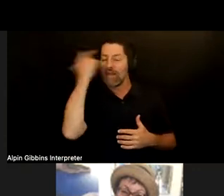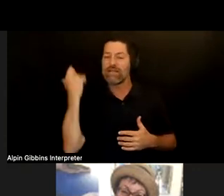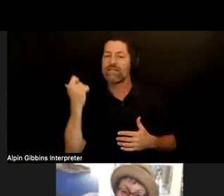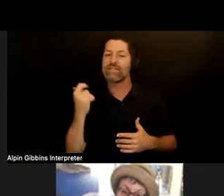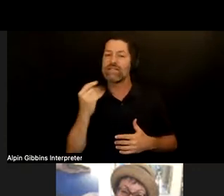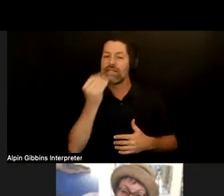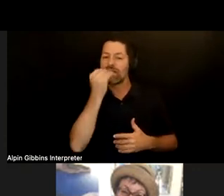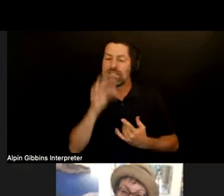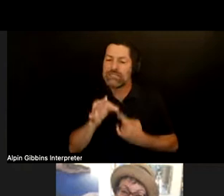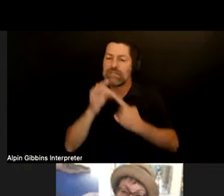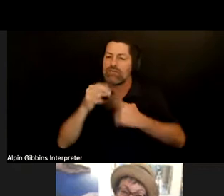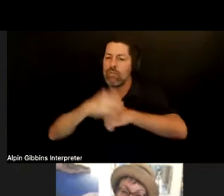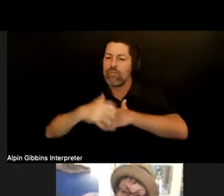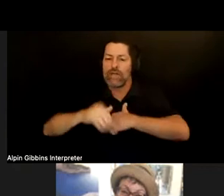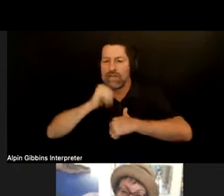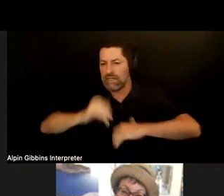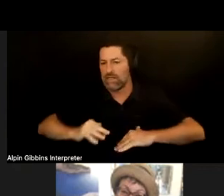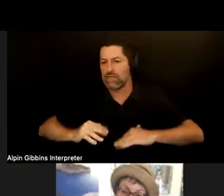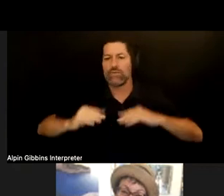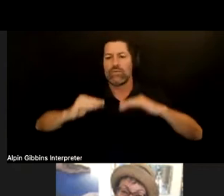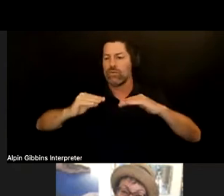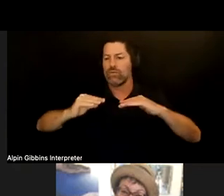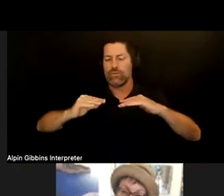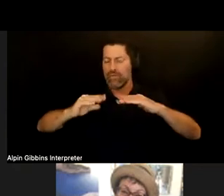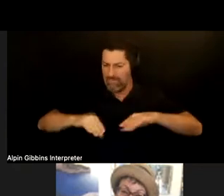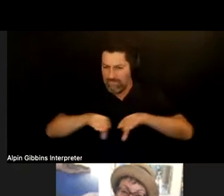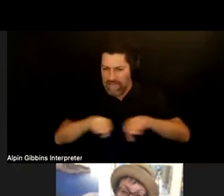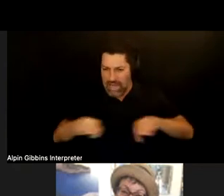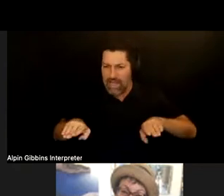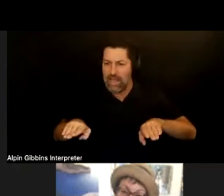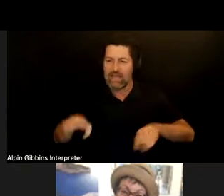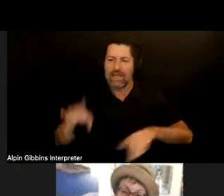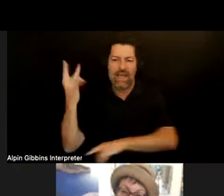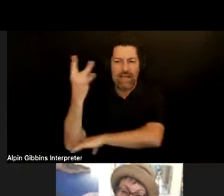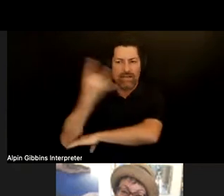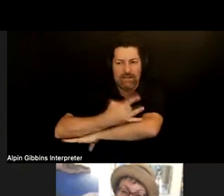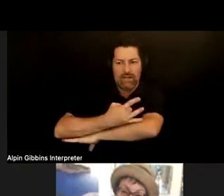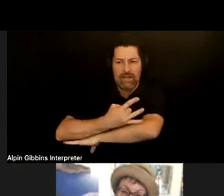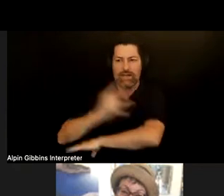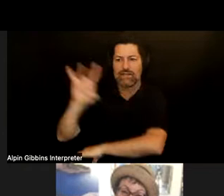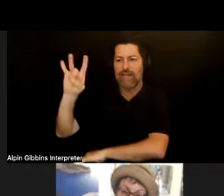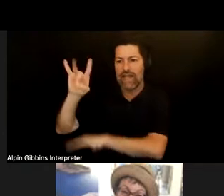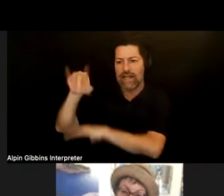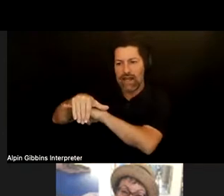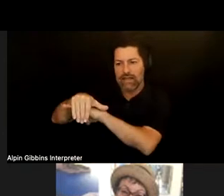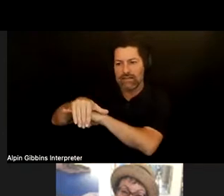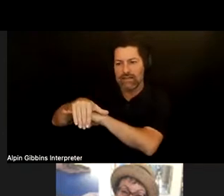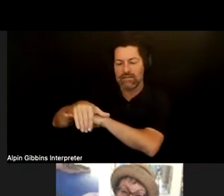19:23:05 We eat Masa for 8 days and 8 nights. Okay, So that also means no pasta, no pizza